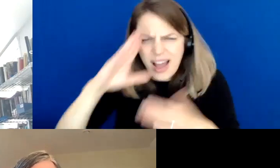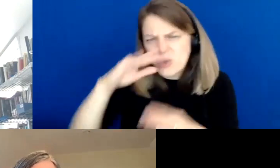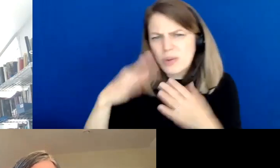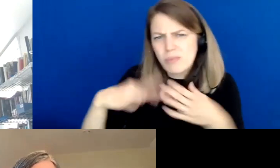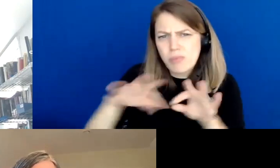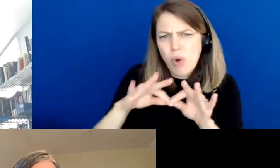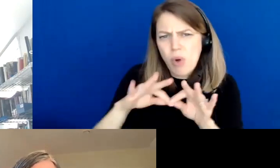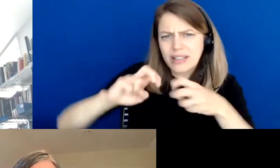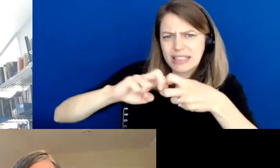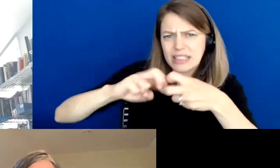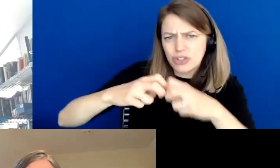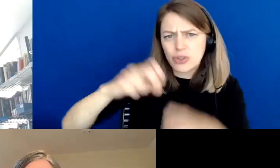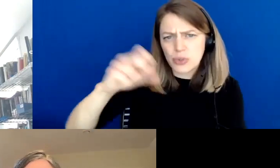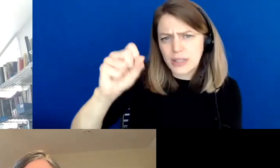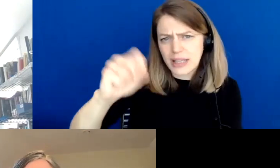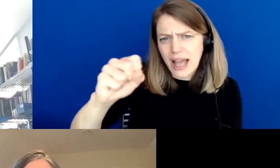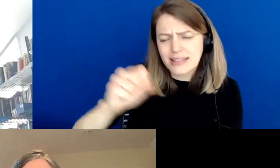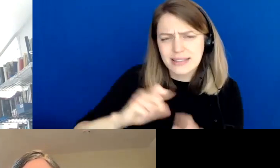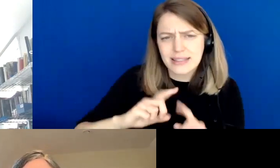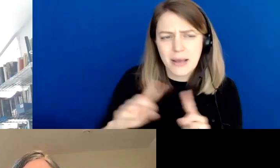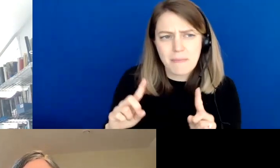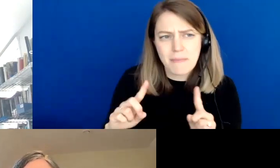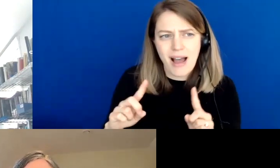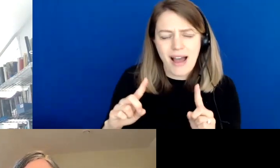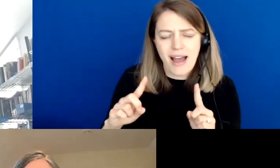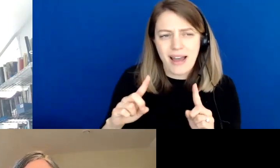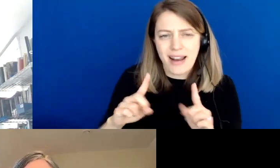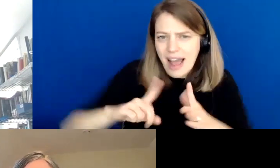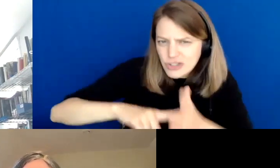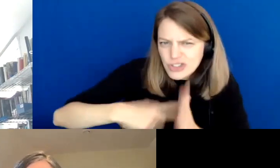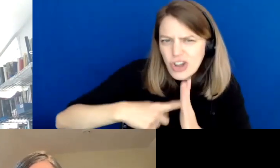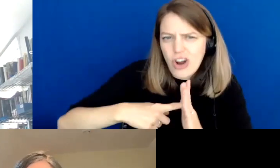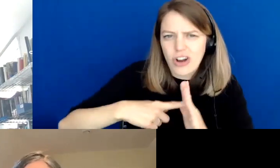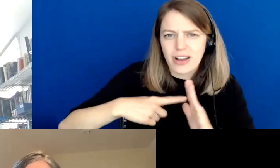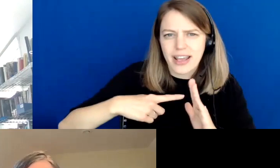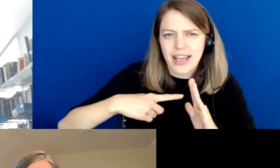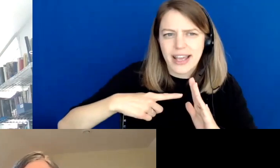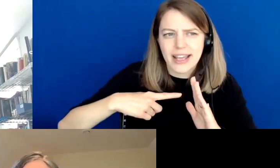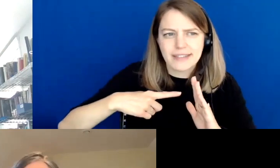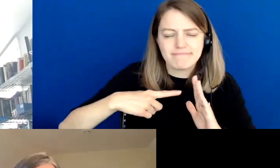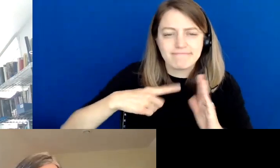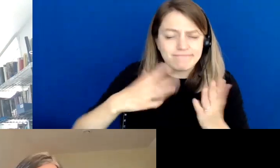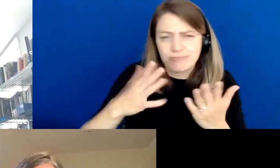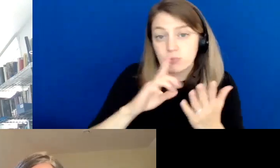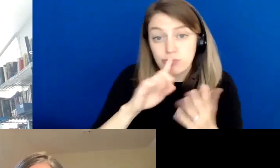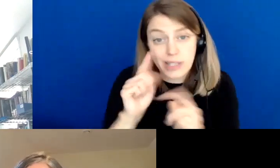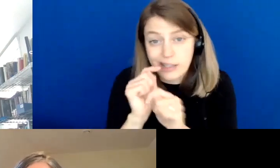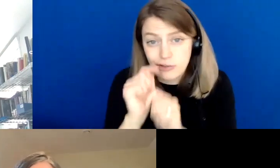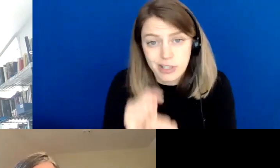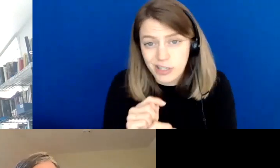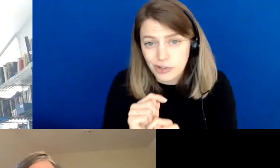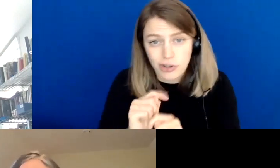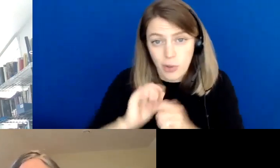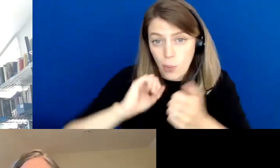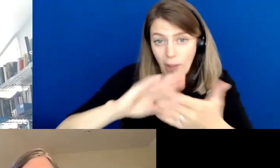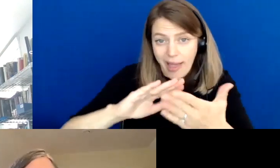I began looking in a very traditional way at documents, how am I going to get documents?